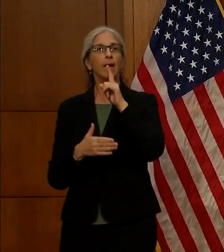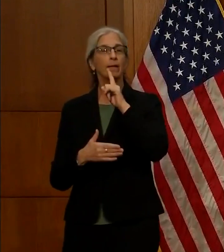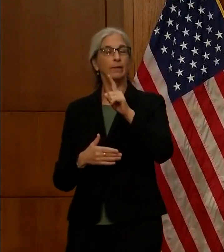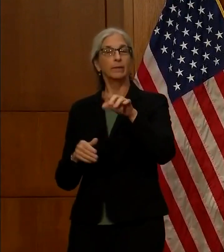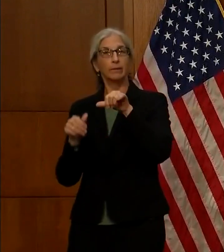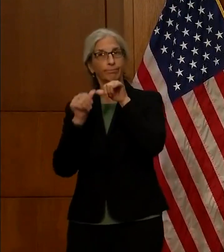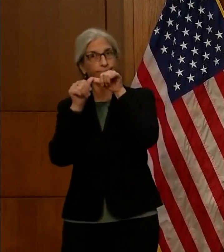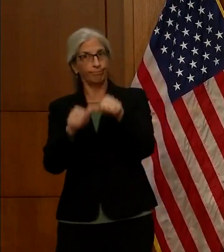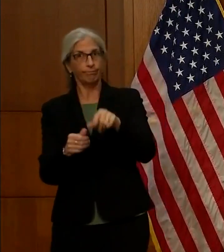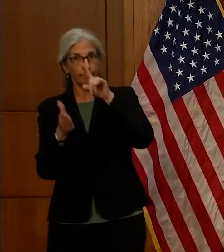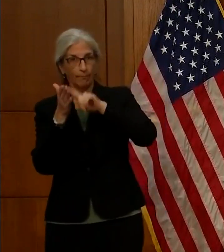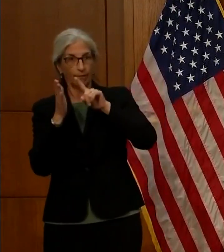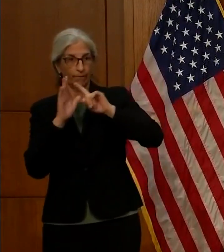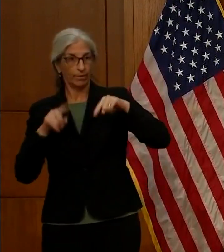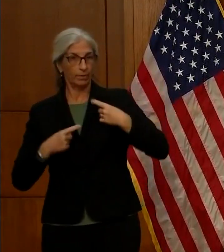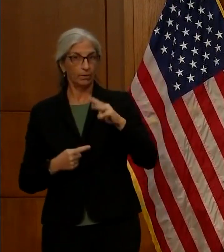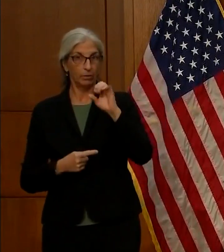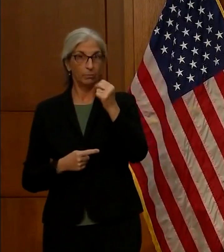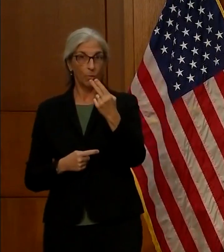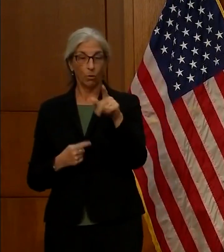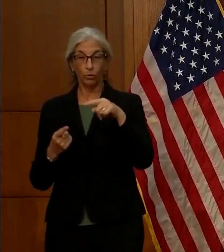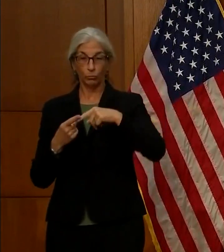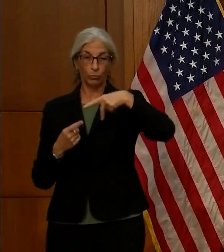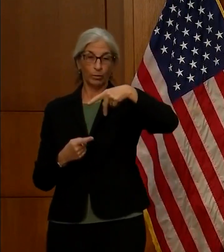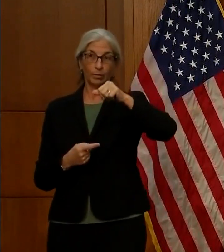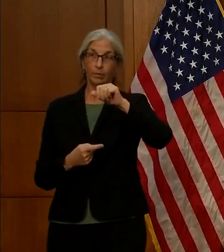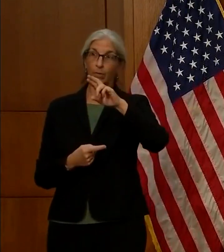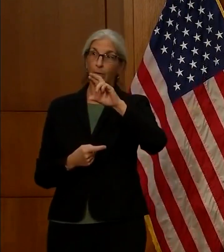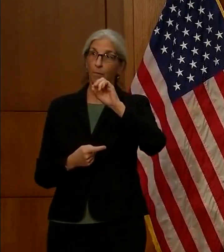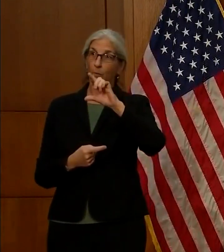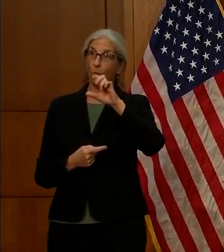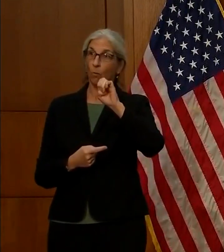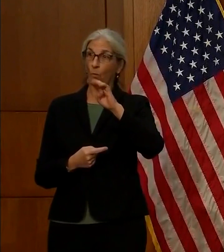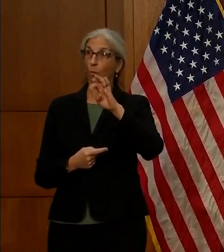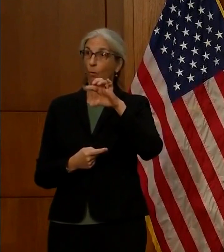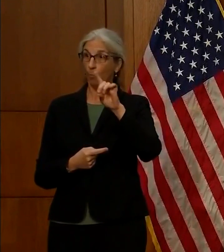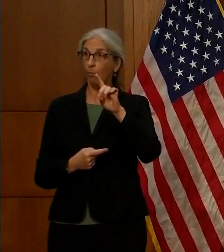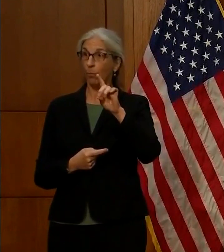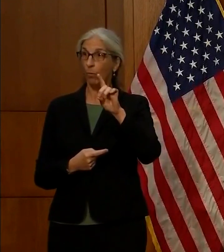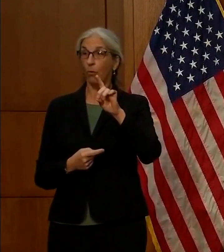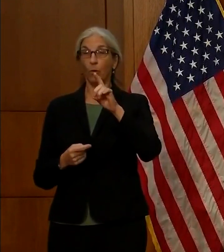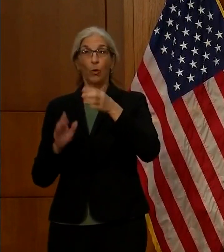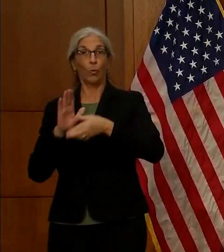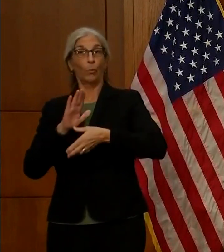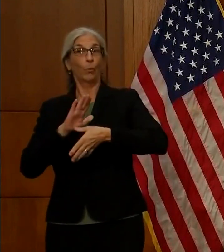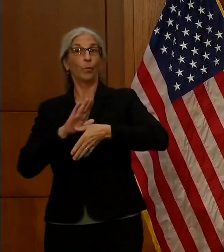DOES YOU KNOW THIS HAS BEEN AN ONGOING INVESTIGATION SINCE